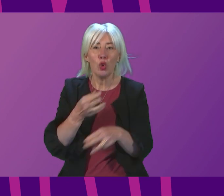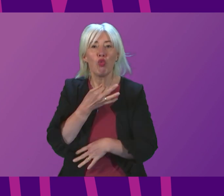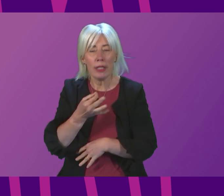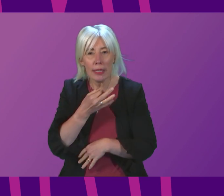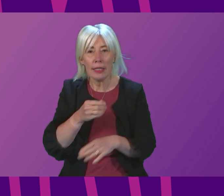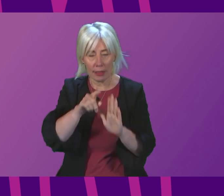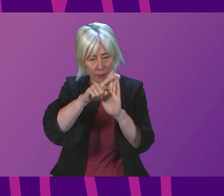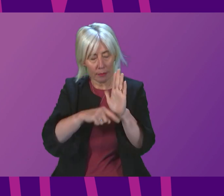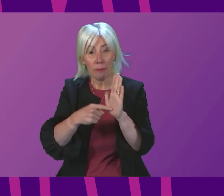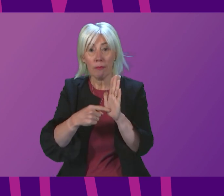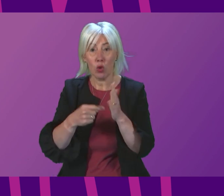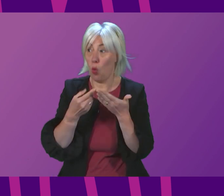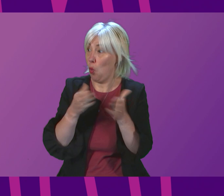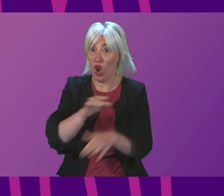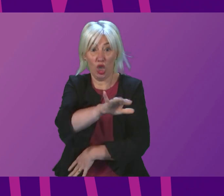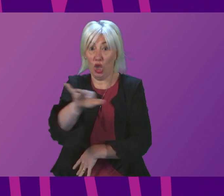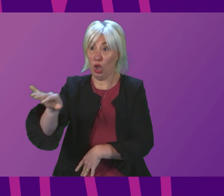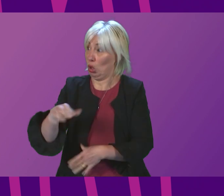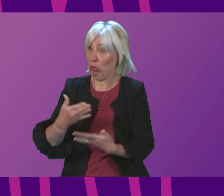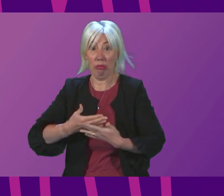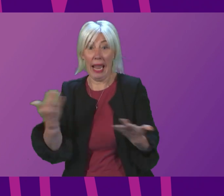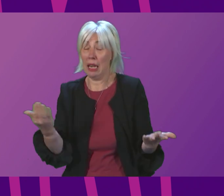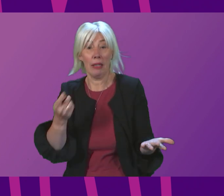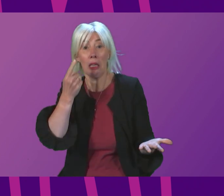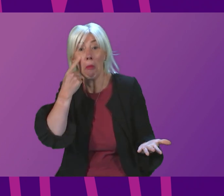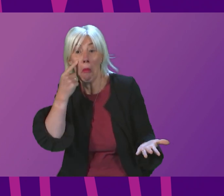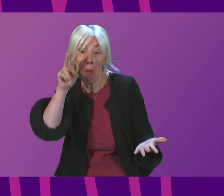Those documents are in the public domain and are available for anyone to review.